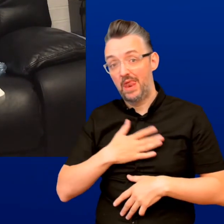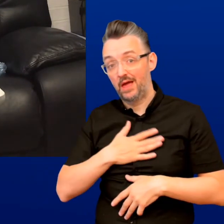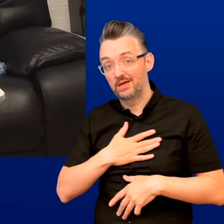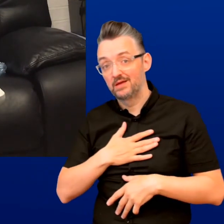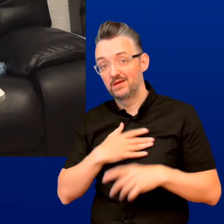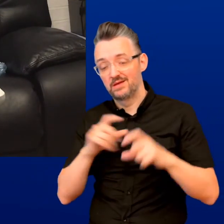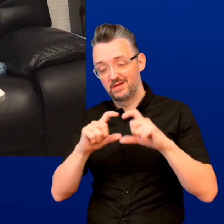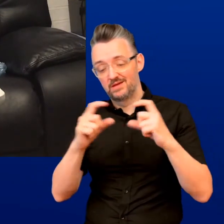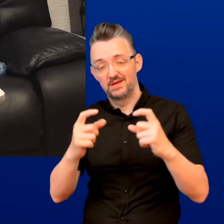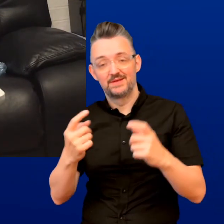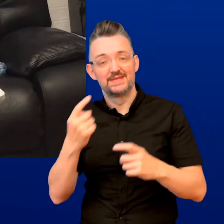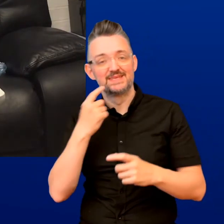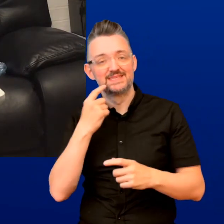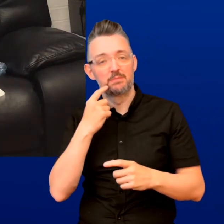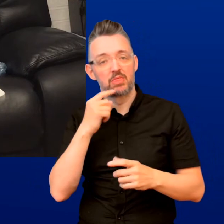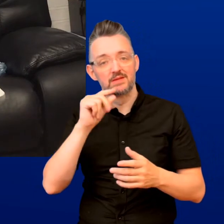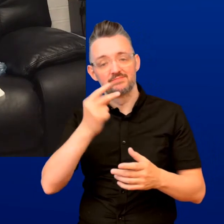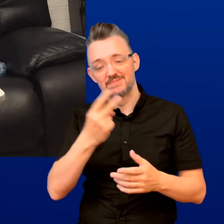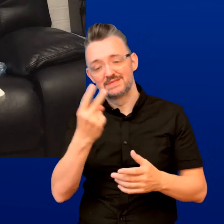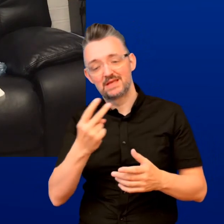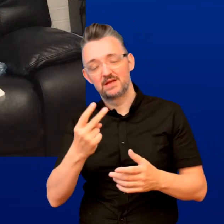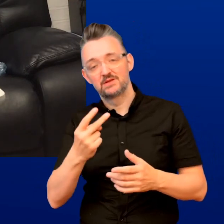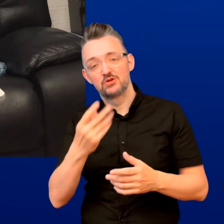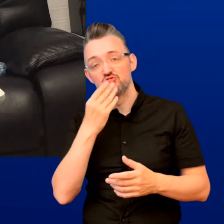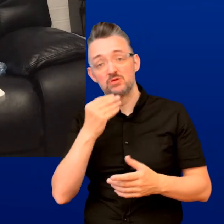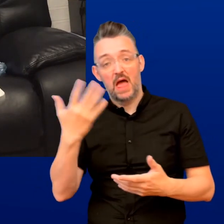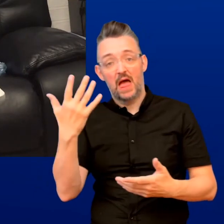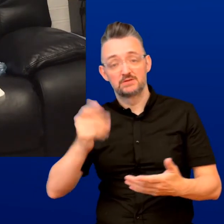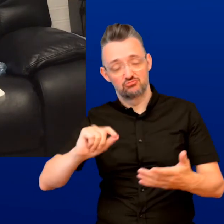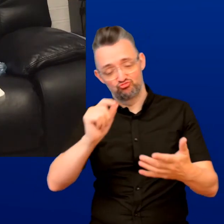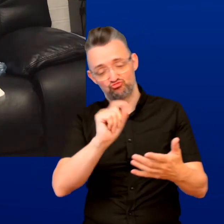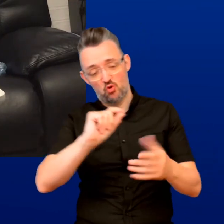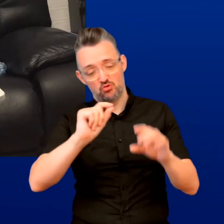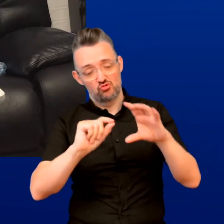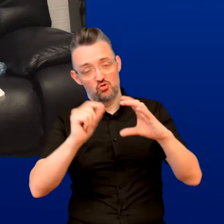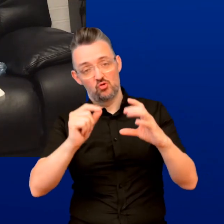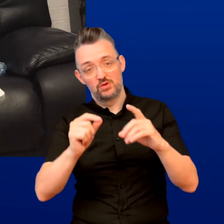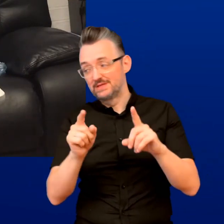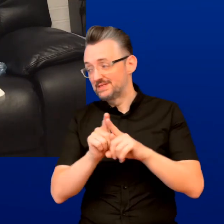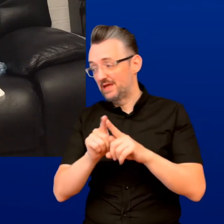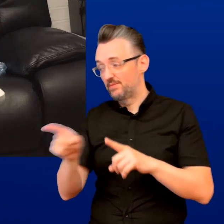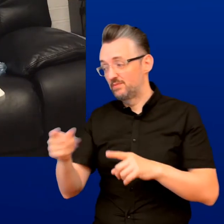do simple designs by drawing free hand. I've drawn out some simple designs